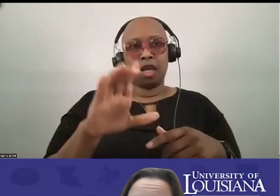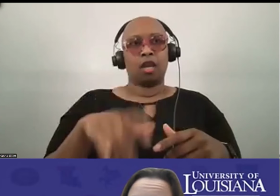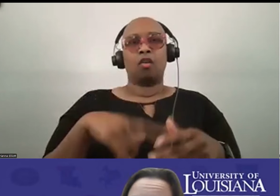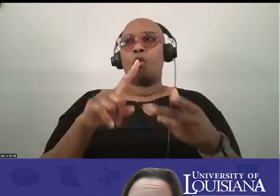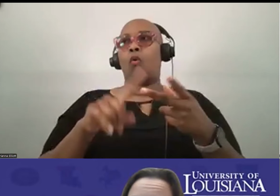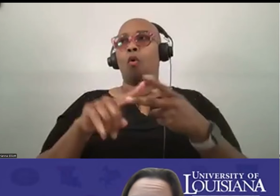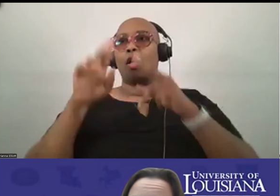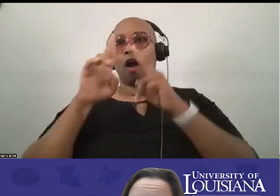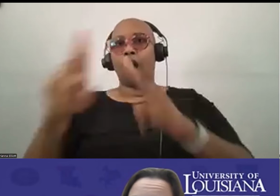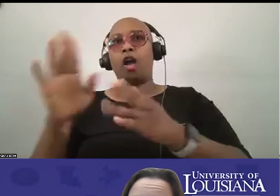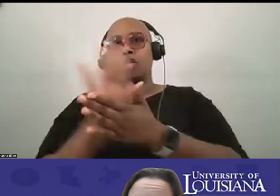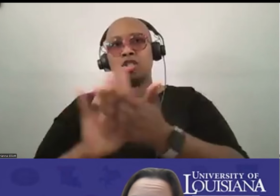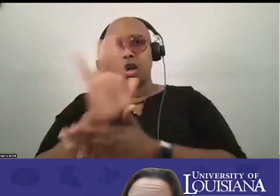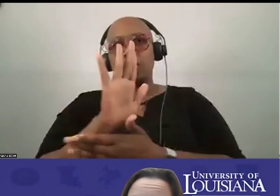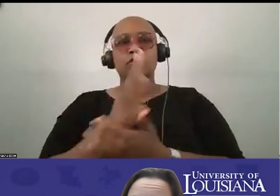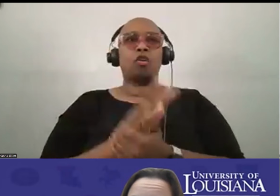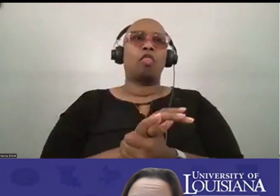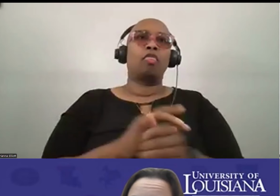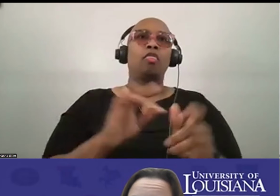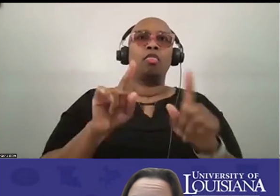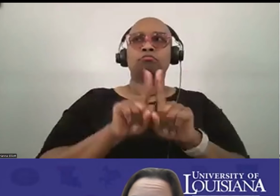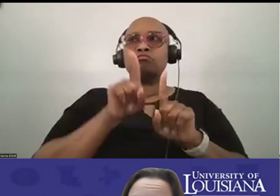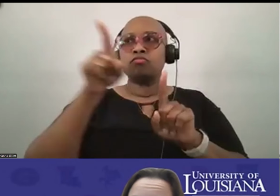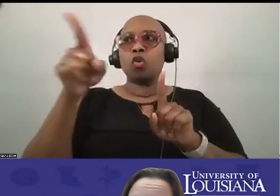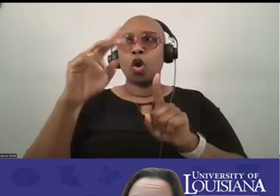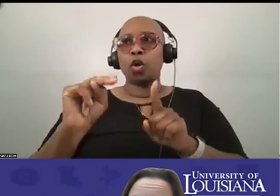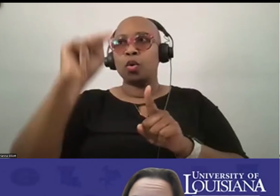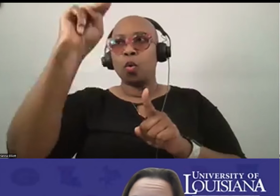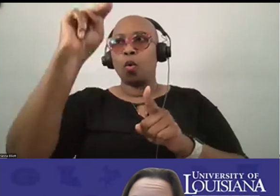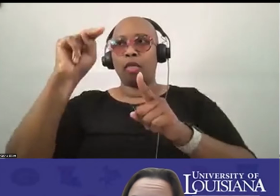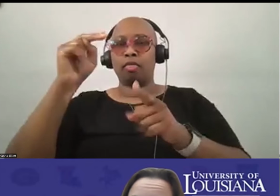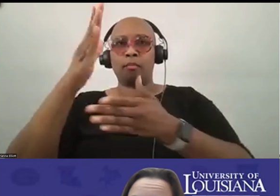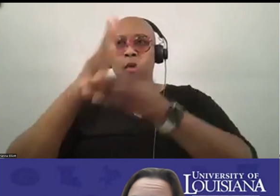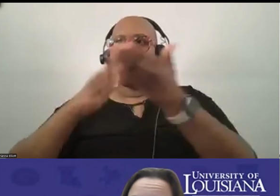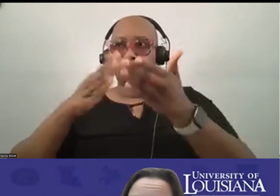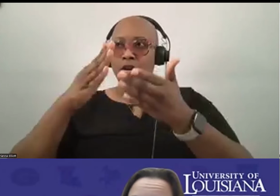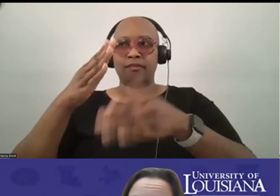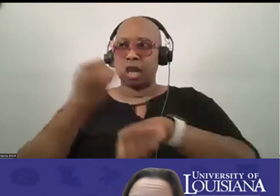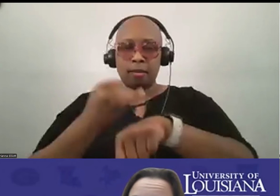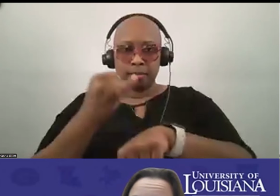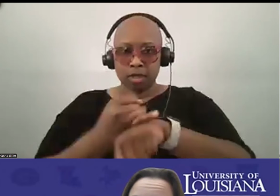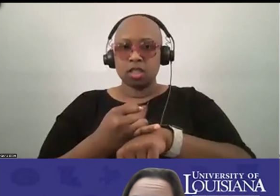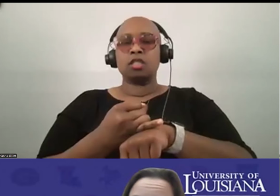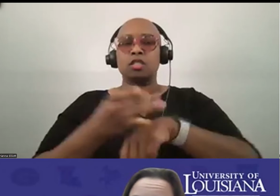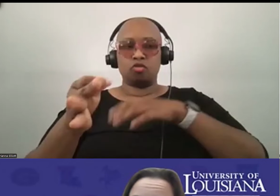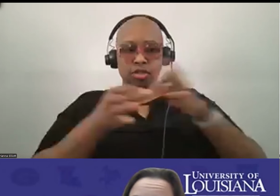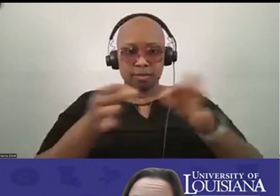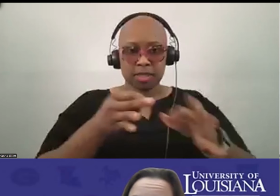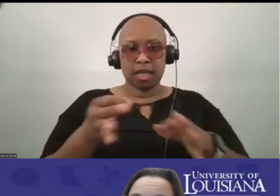the far north right part of campus describe it in some way like that. Again I am not an expert